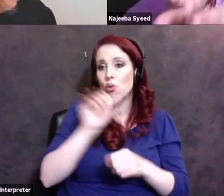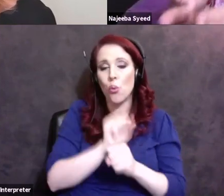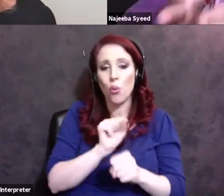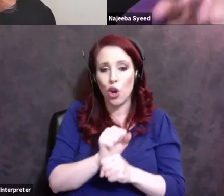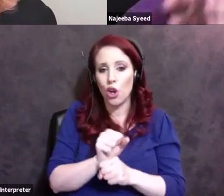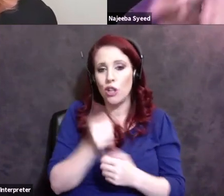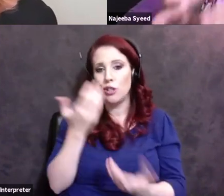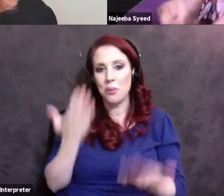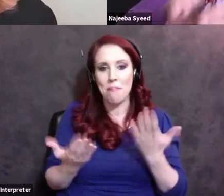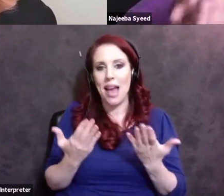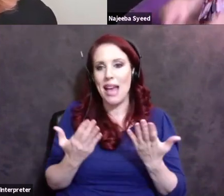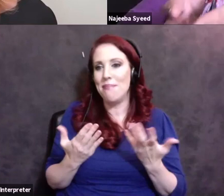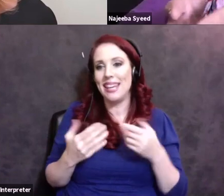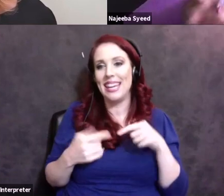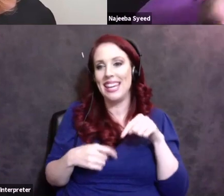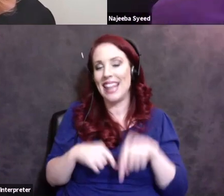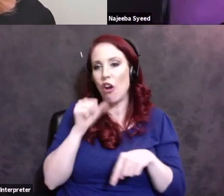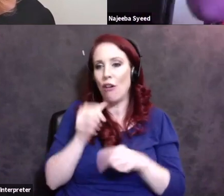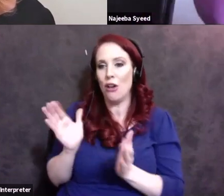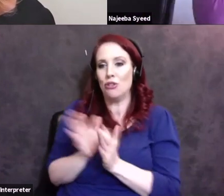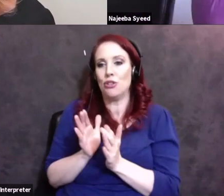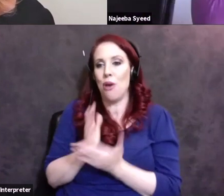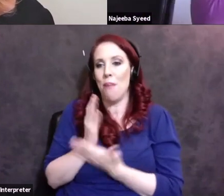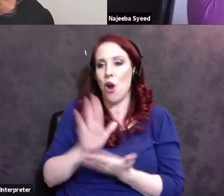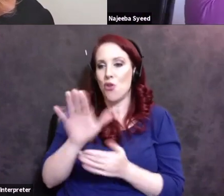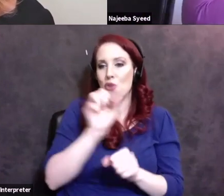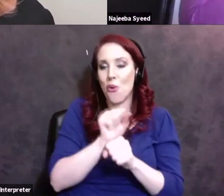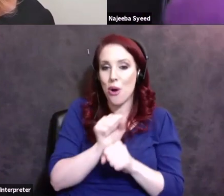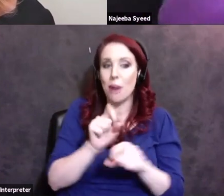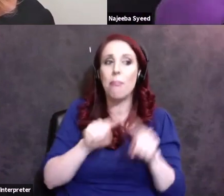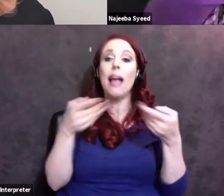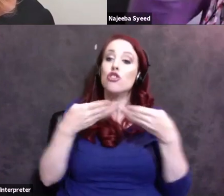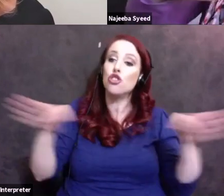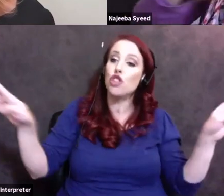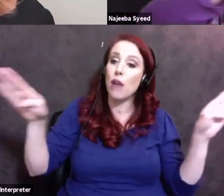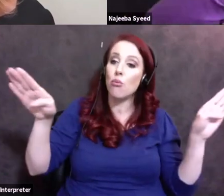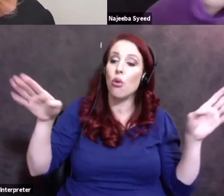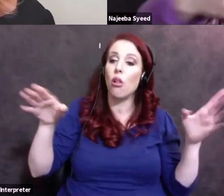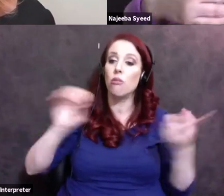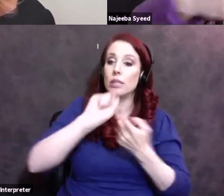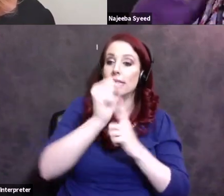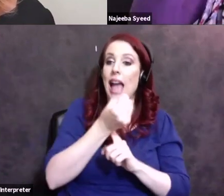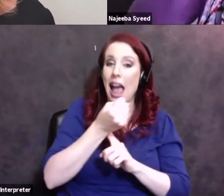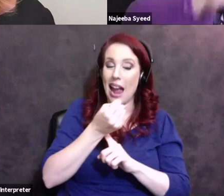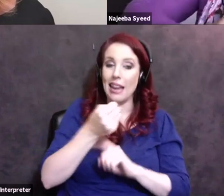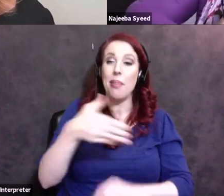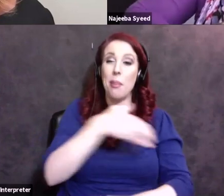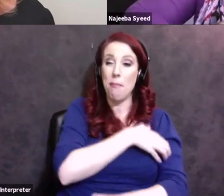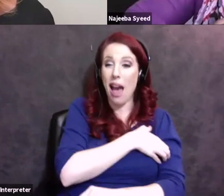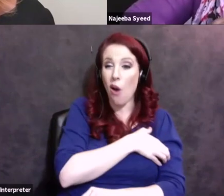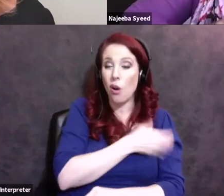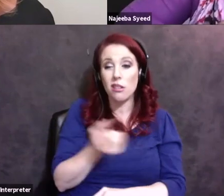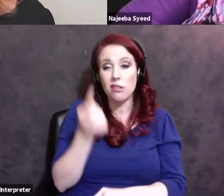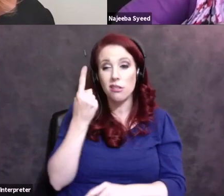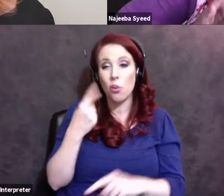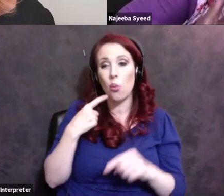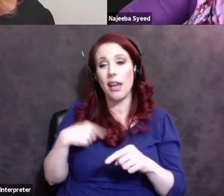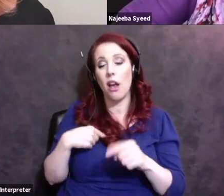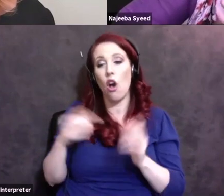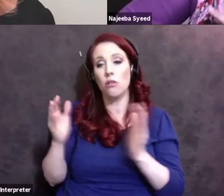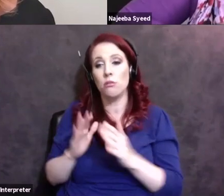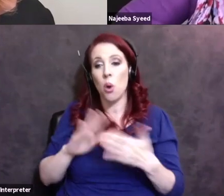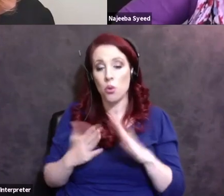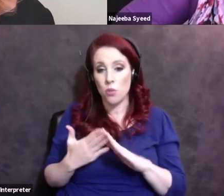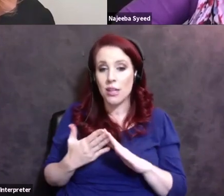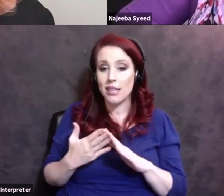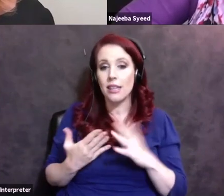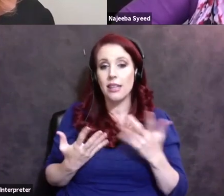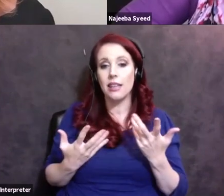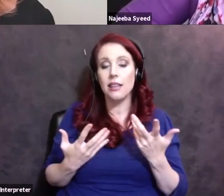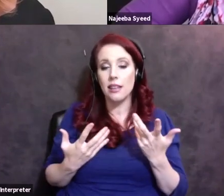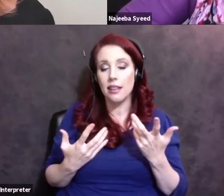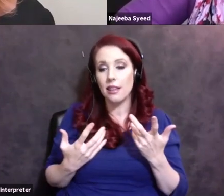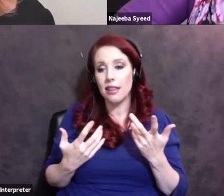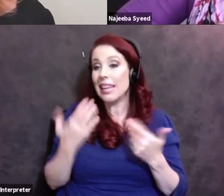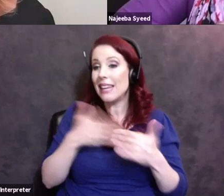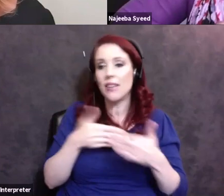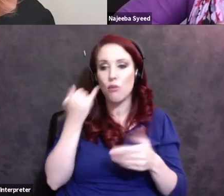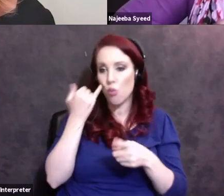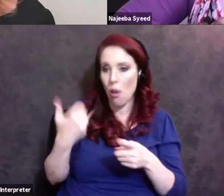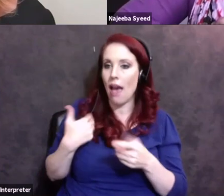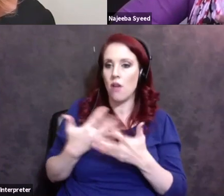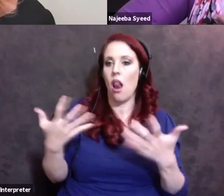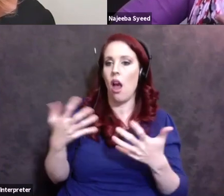not be in the minority in your workplace but think of the in general society the minority power.